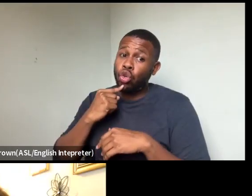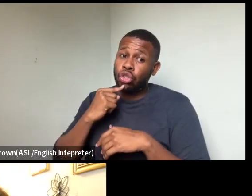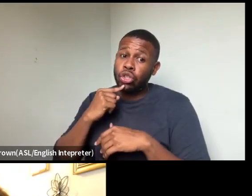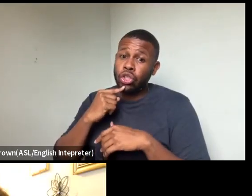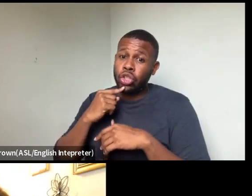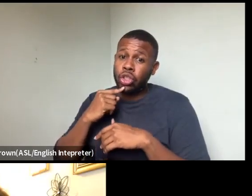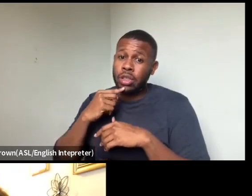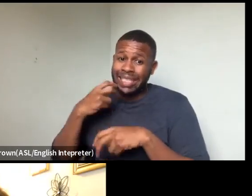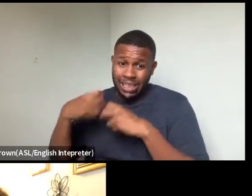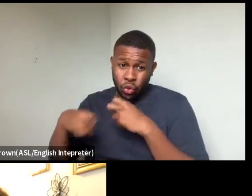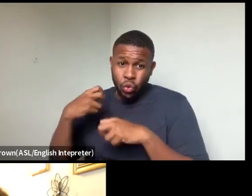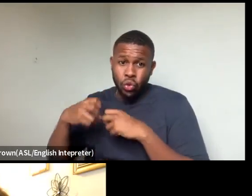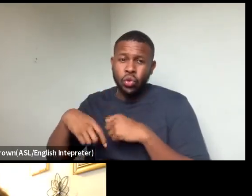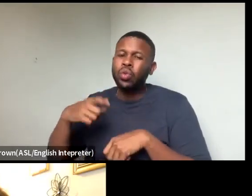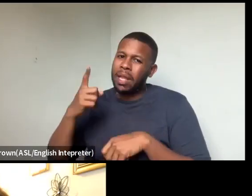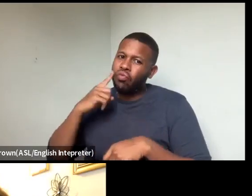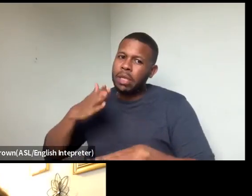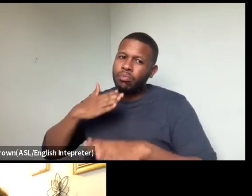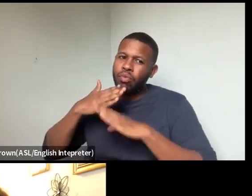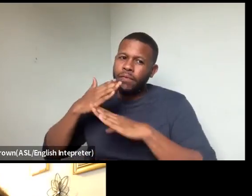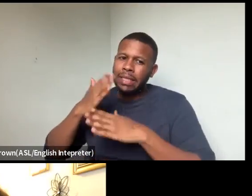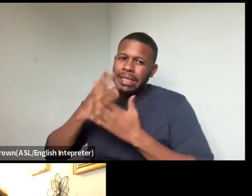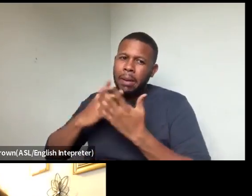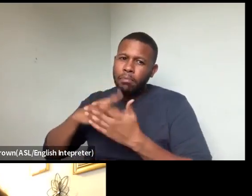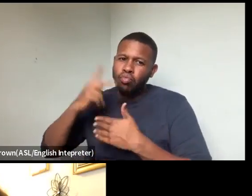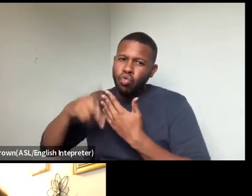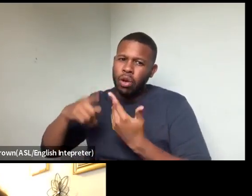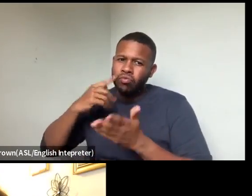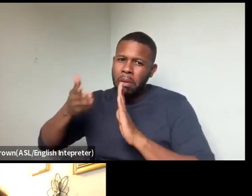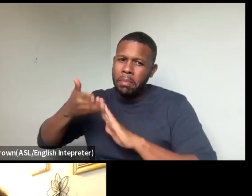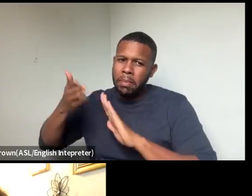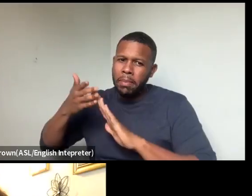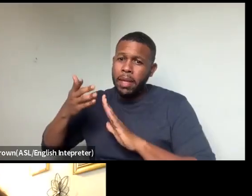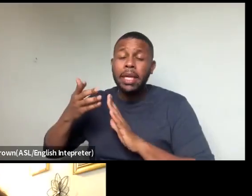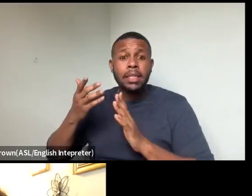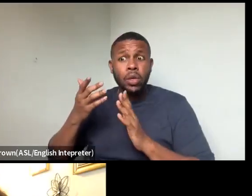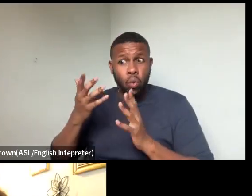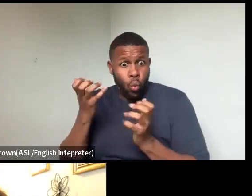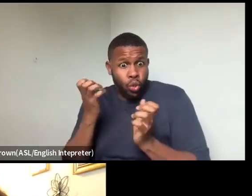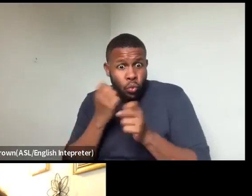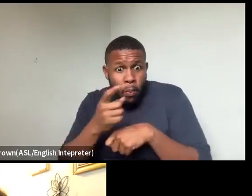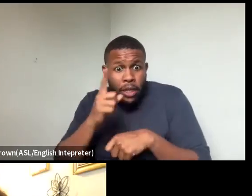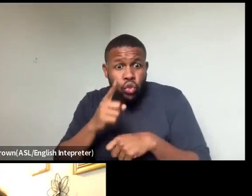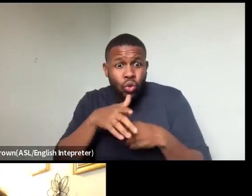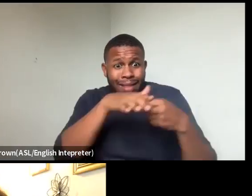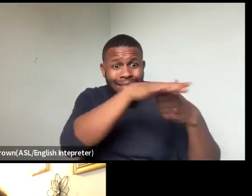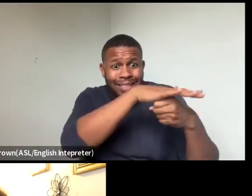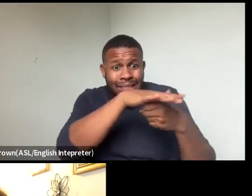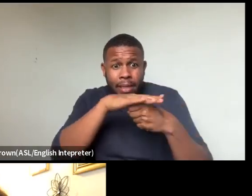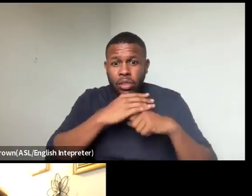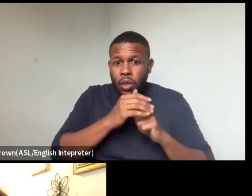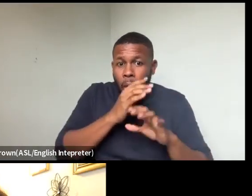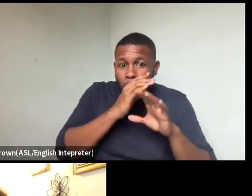protocols being considered? Given the delicate nature of the medical profession?